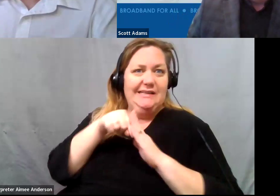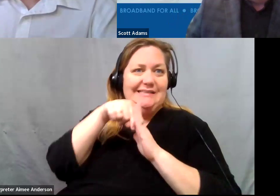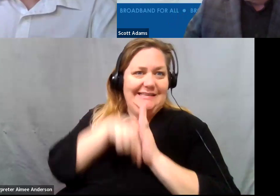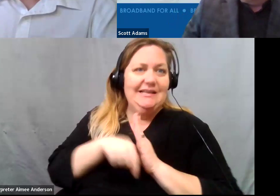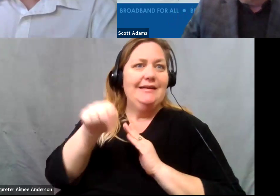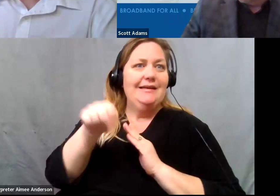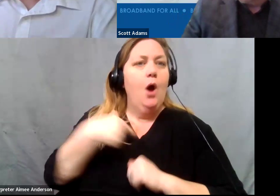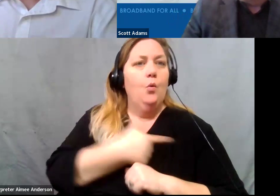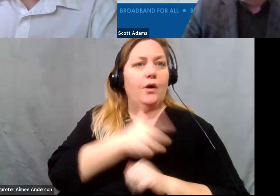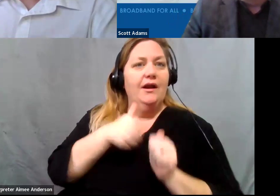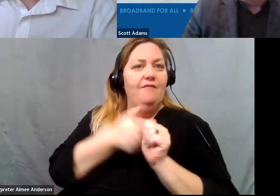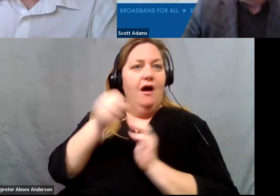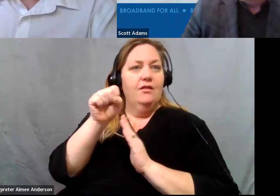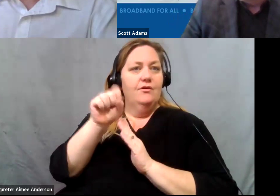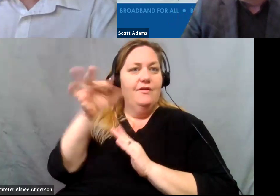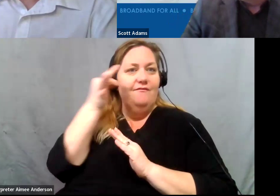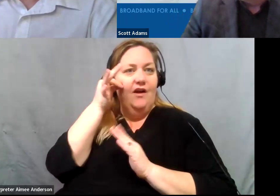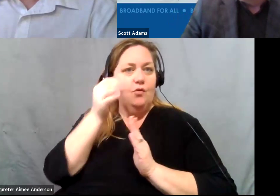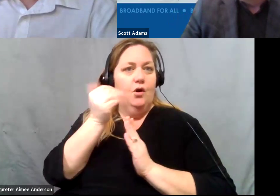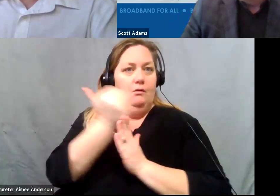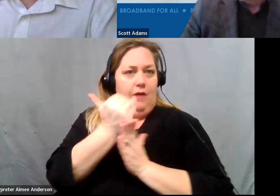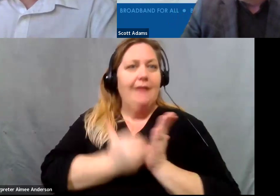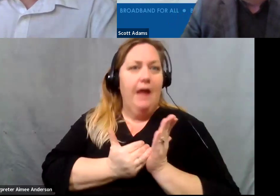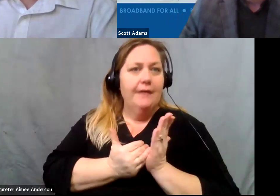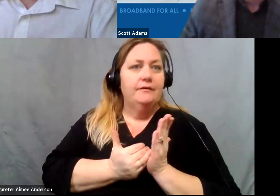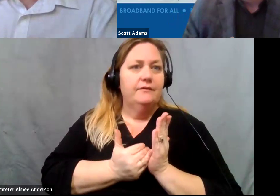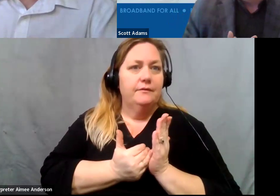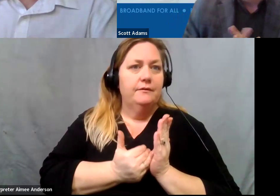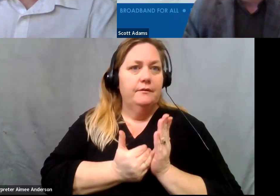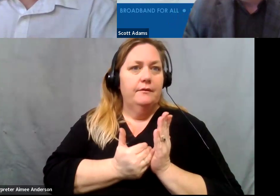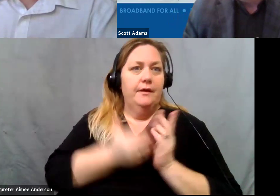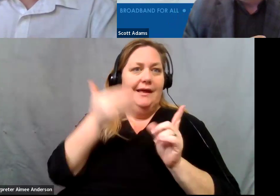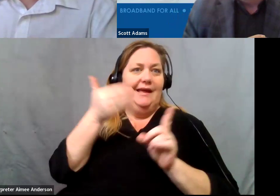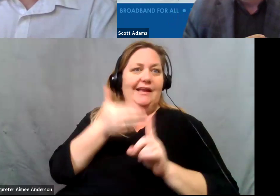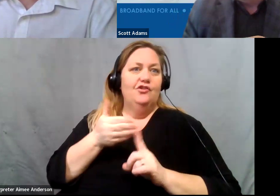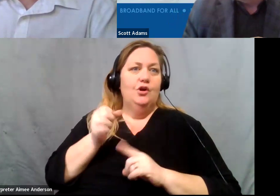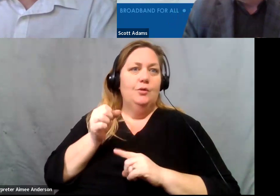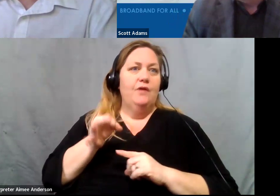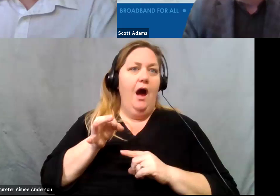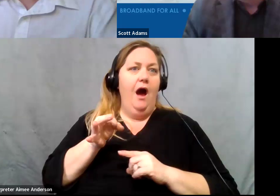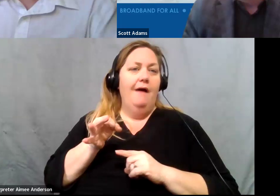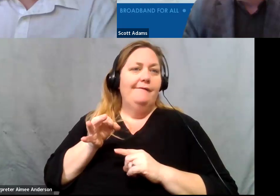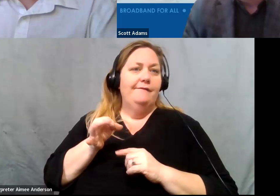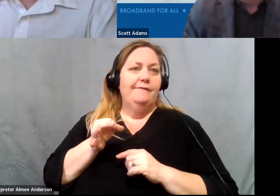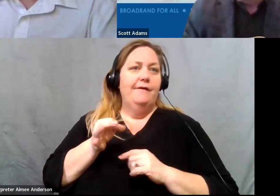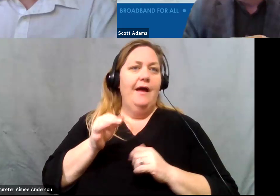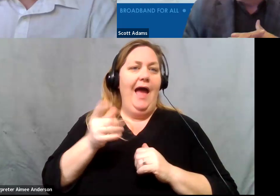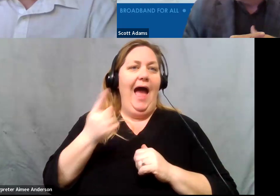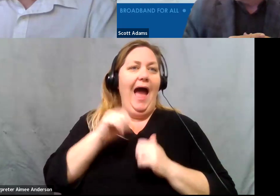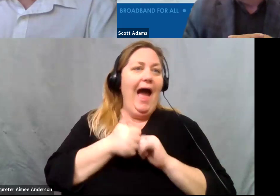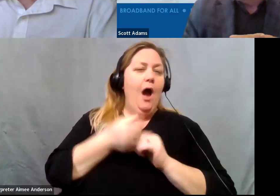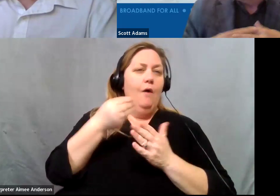to follow the federal guidelines. In terms of you know how funds have to be allocated can they have